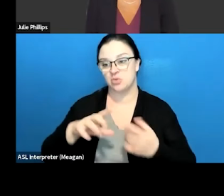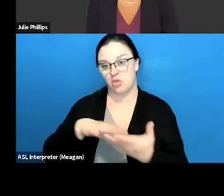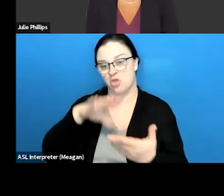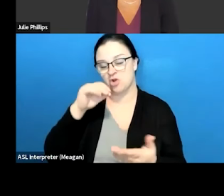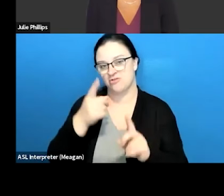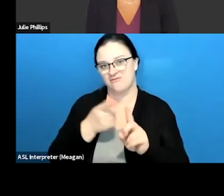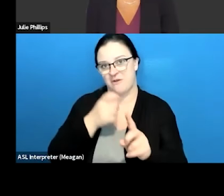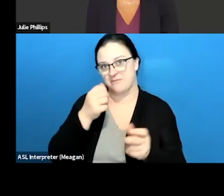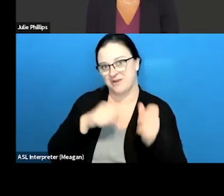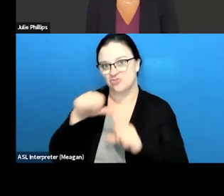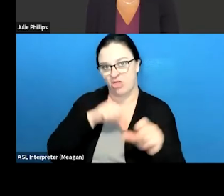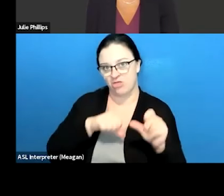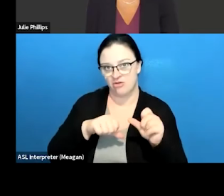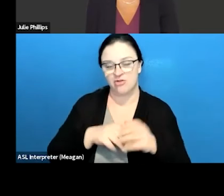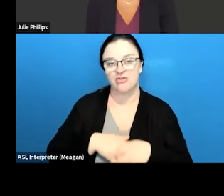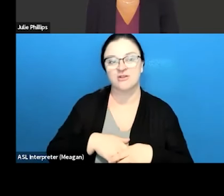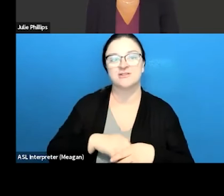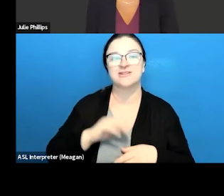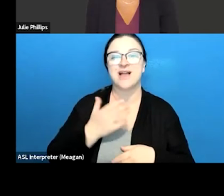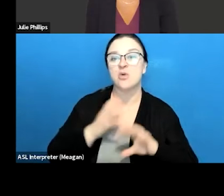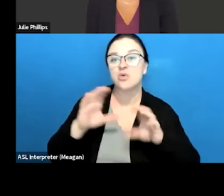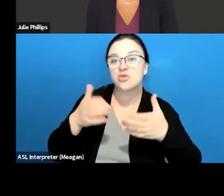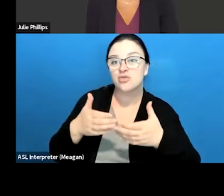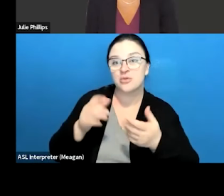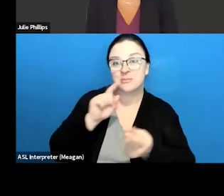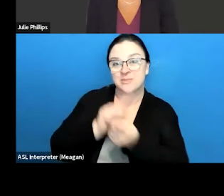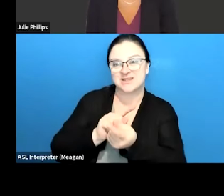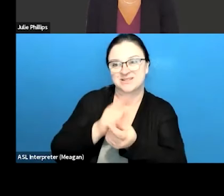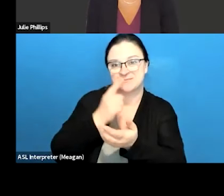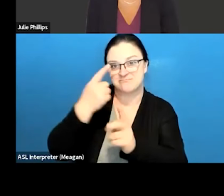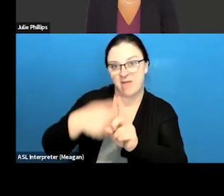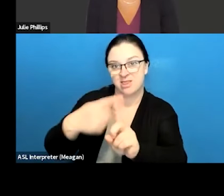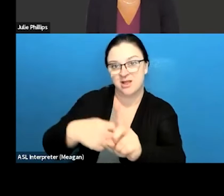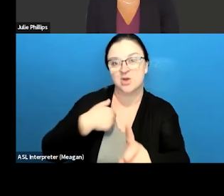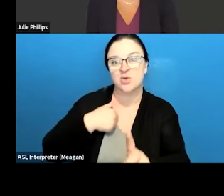Our group meets together monthly. We have a steering committee that is made up of